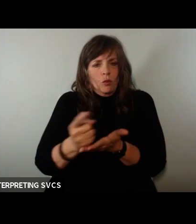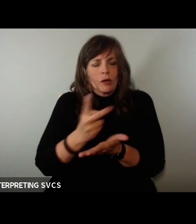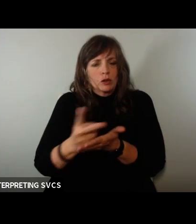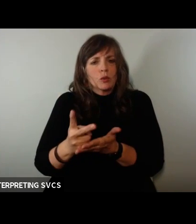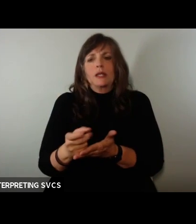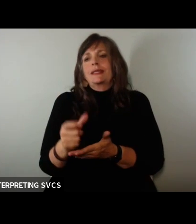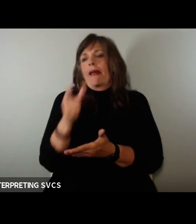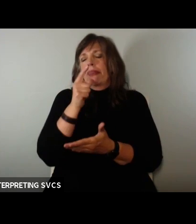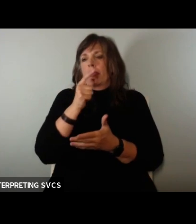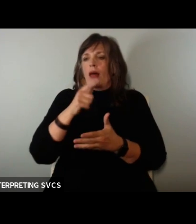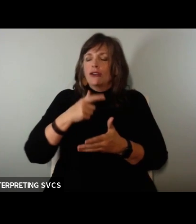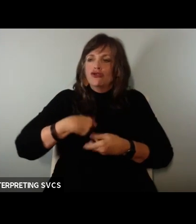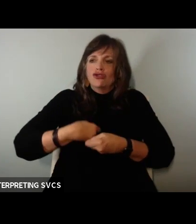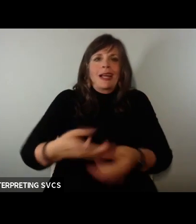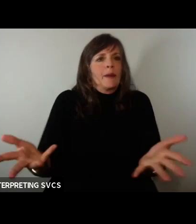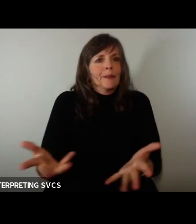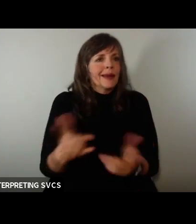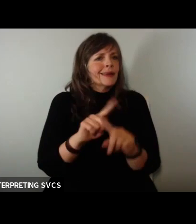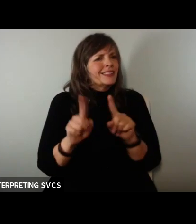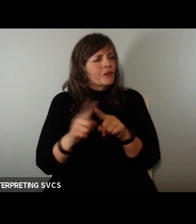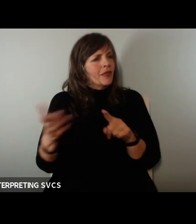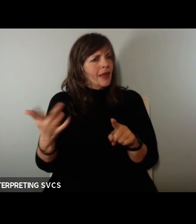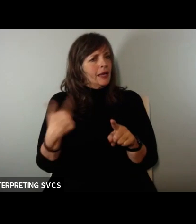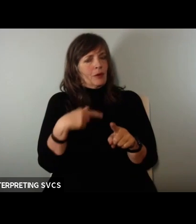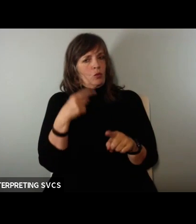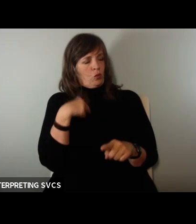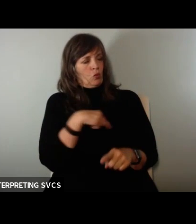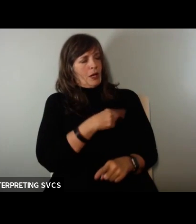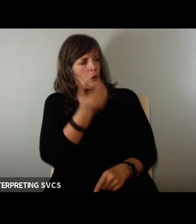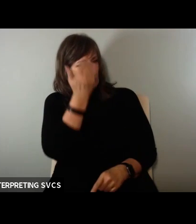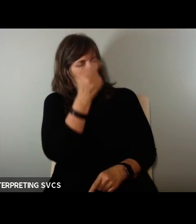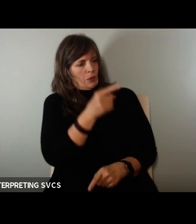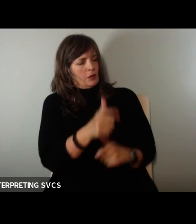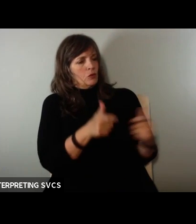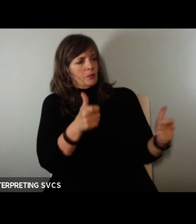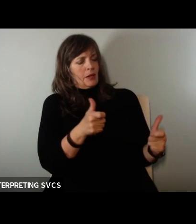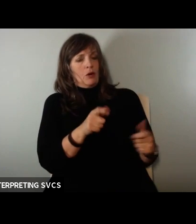So right now, it's a team of four of us, it's me, my assistant Ebony Arruga,